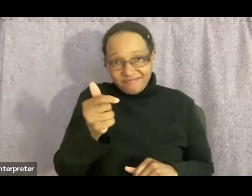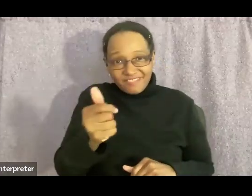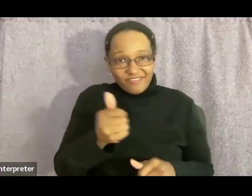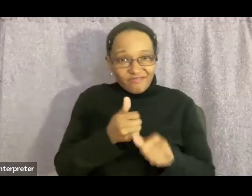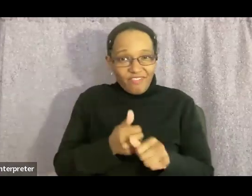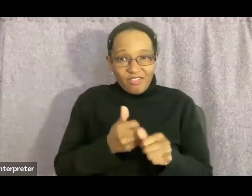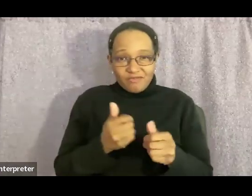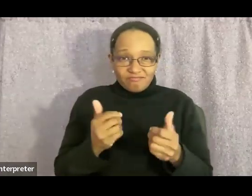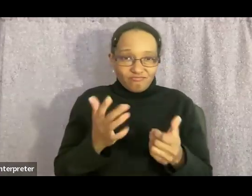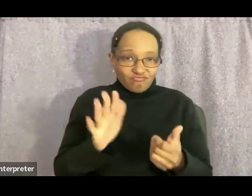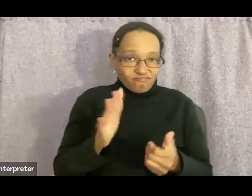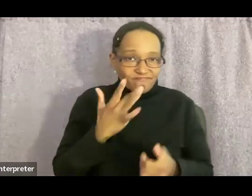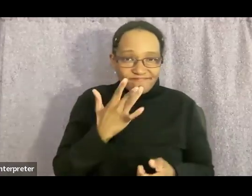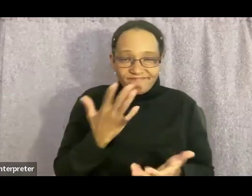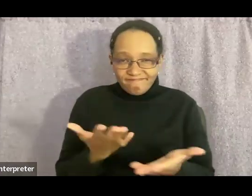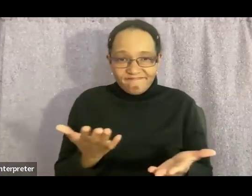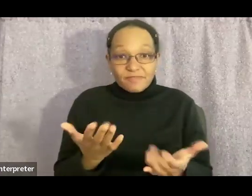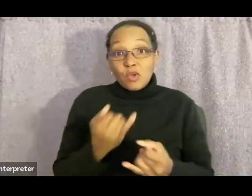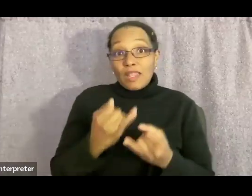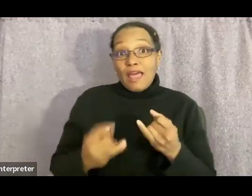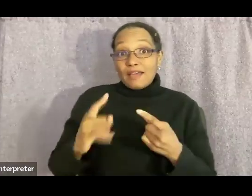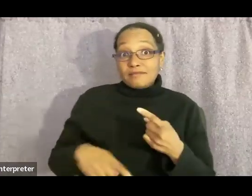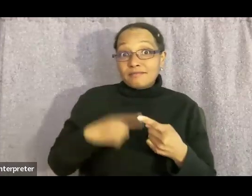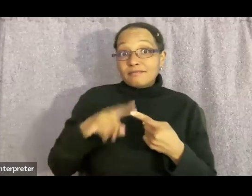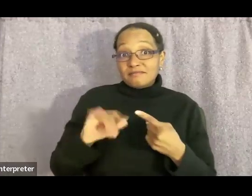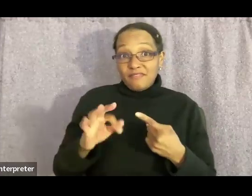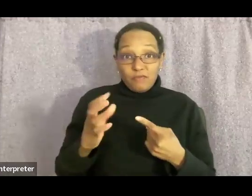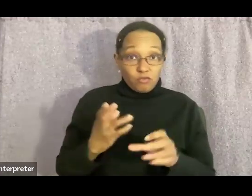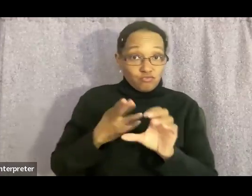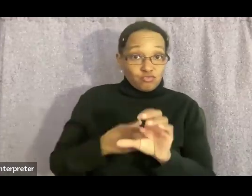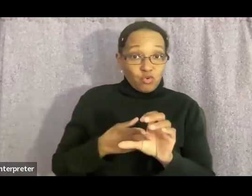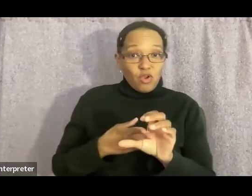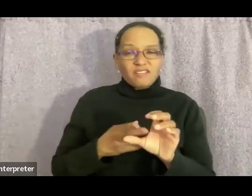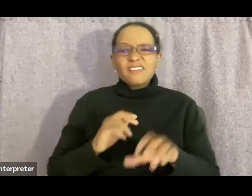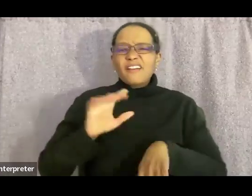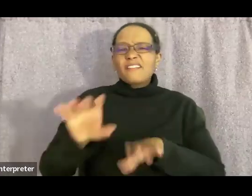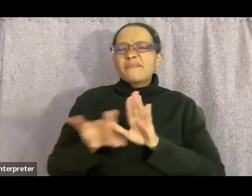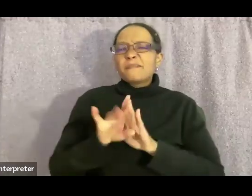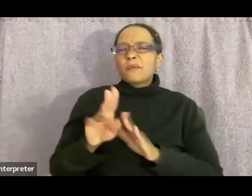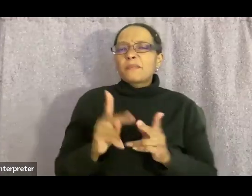All right, last set, if you're joining me. Get into your position. I think I'm going to go for the overhead for the last one.